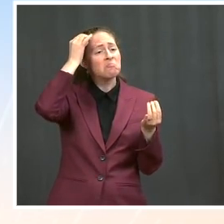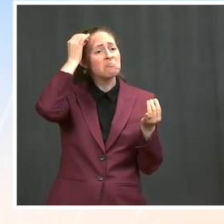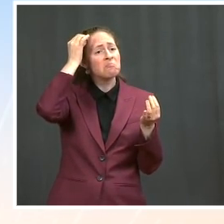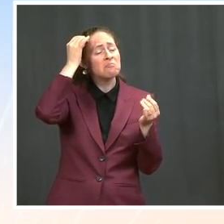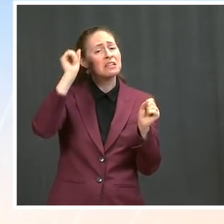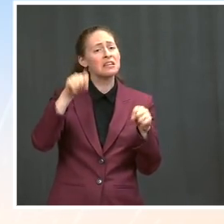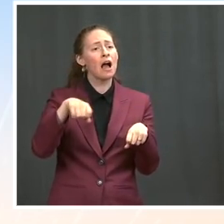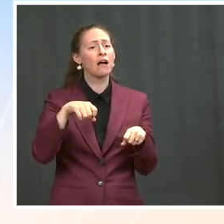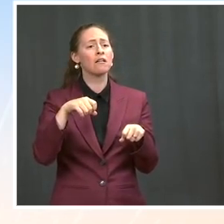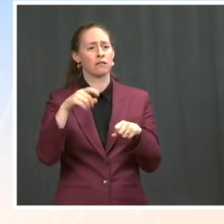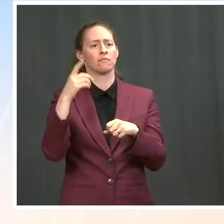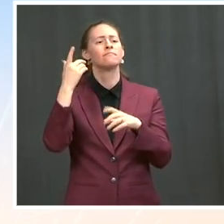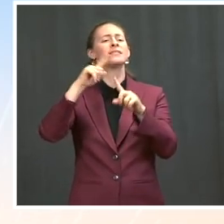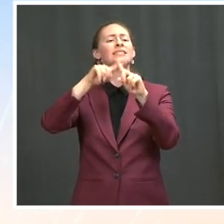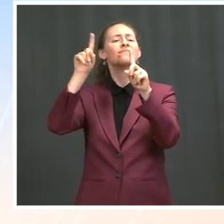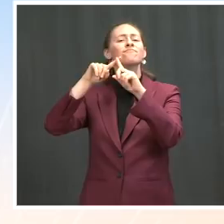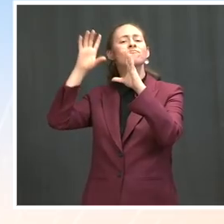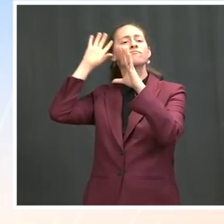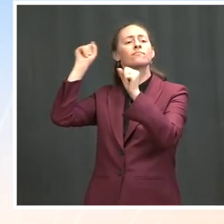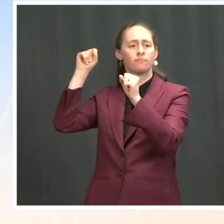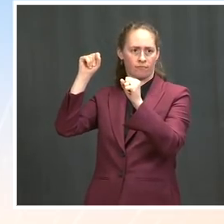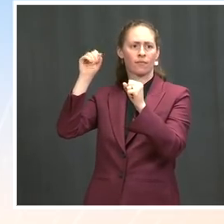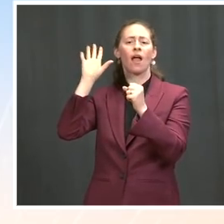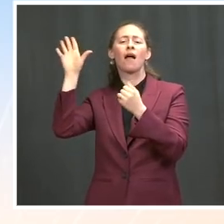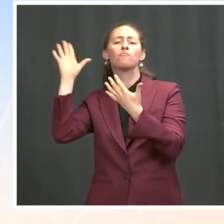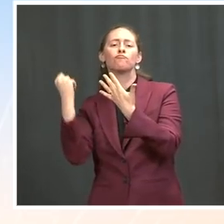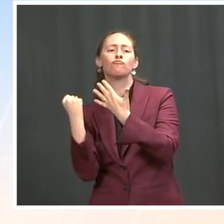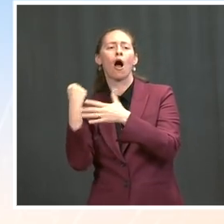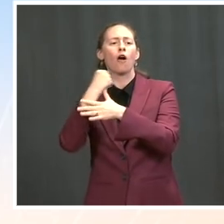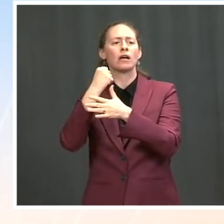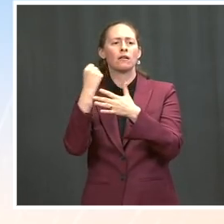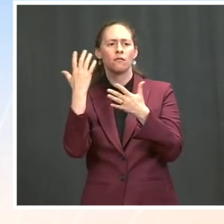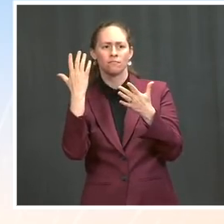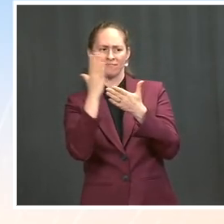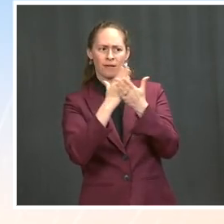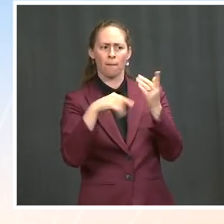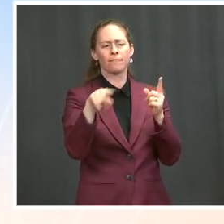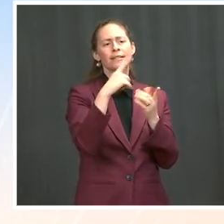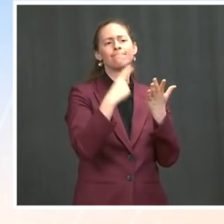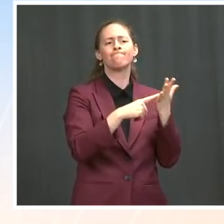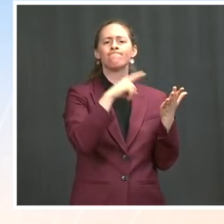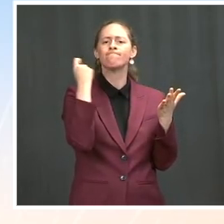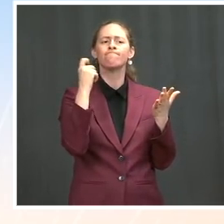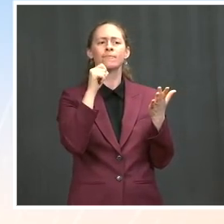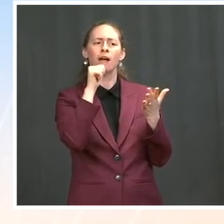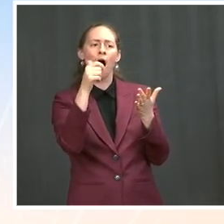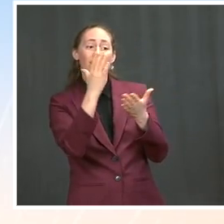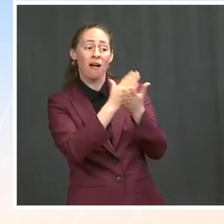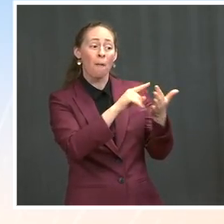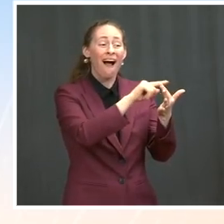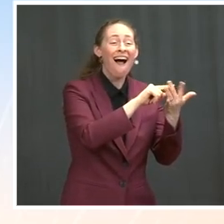that he's put forward are not a part of this negotiation or are not a part of this discussion that's happening in a bipartisan manner.